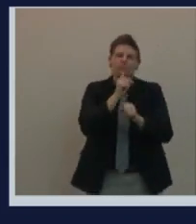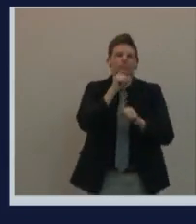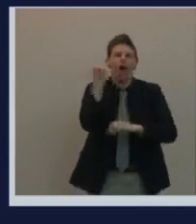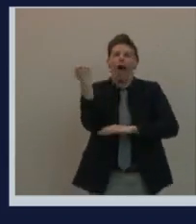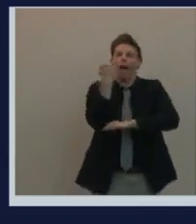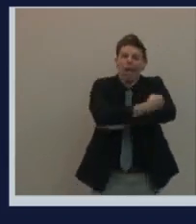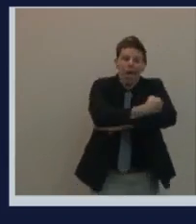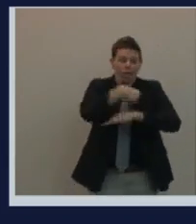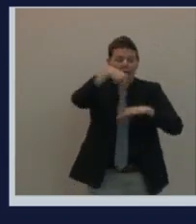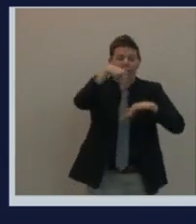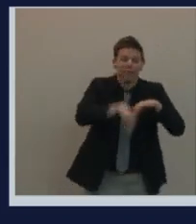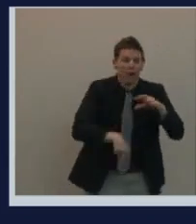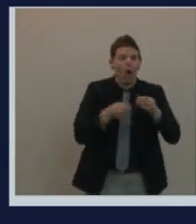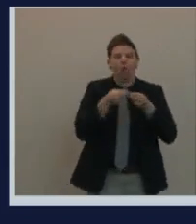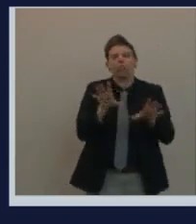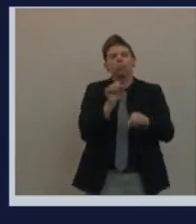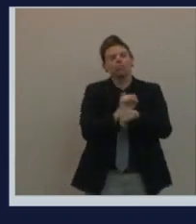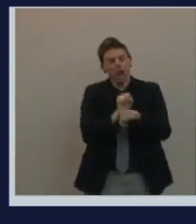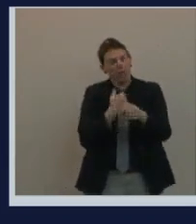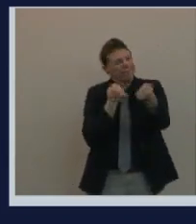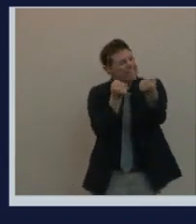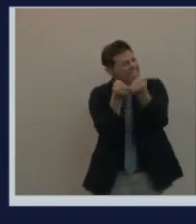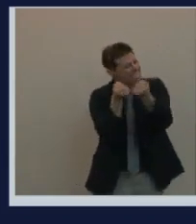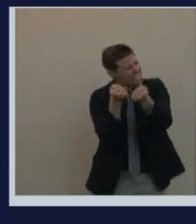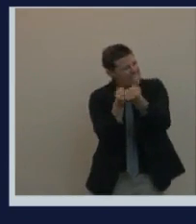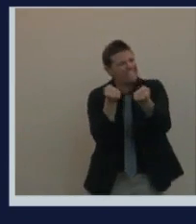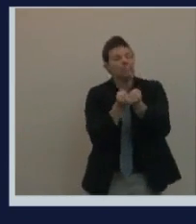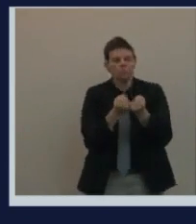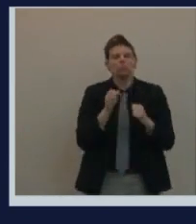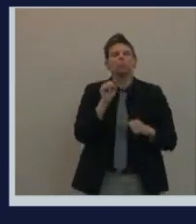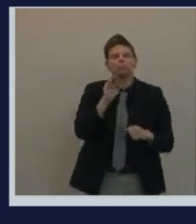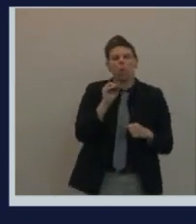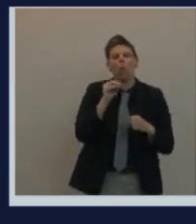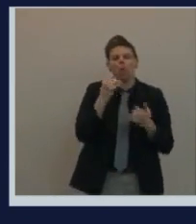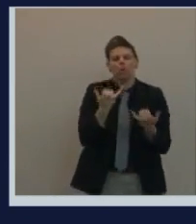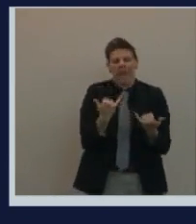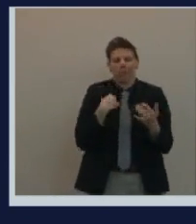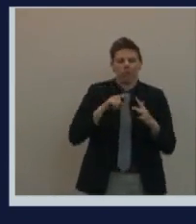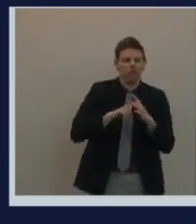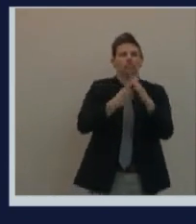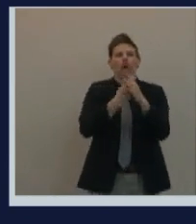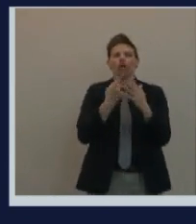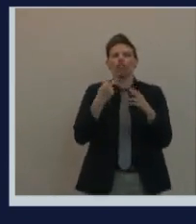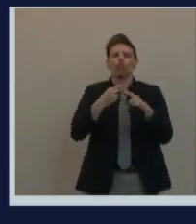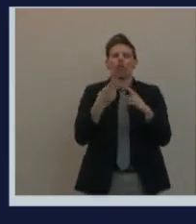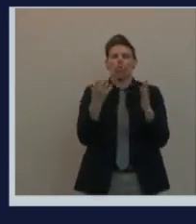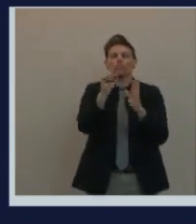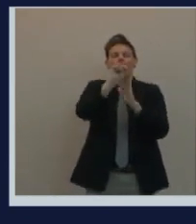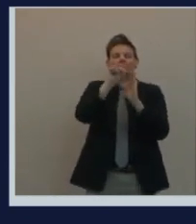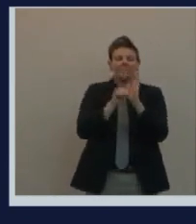SO WE ARE WORKING DILIGENLY TO MAKE SURE WE CAN DO EVERYTHING IN OUR POWER TO PREVENT THAT, AND TO SHORE UP OUR SMALL BUSINESSES.